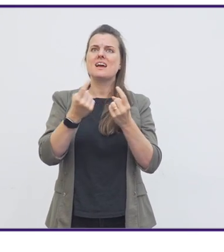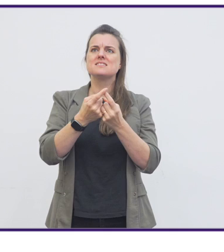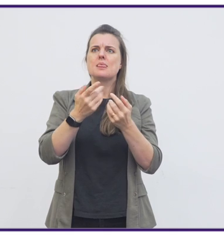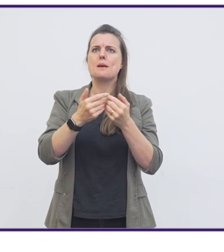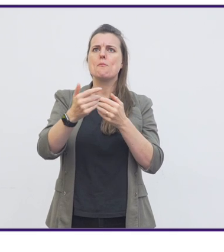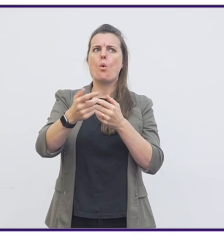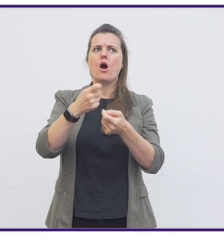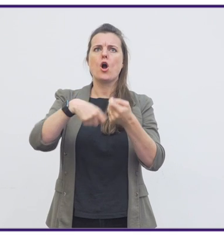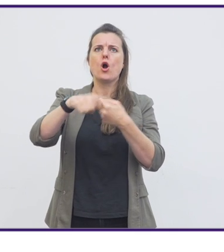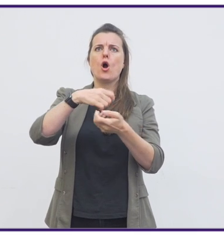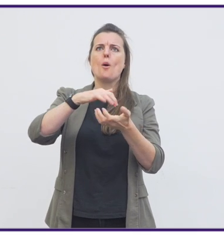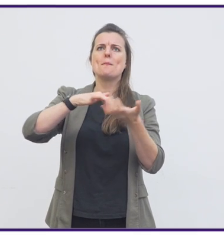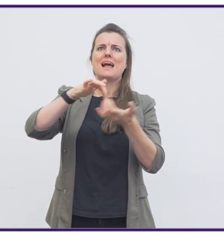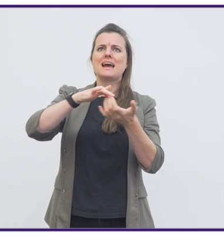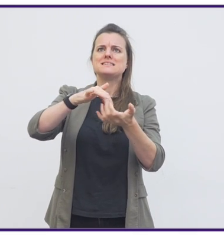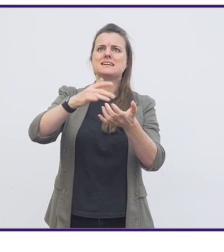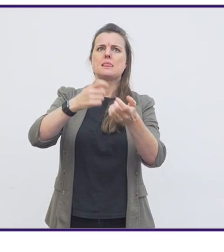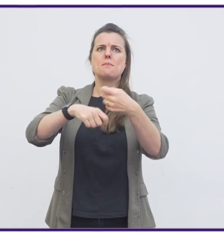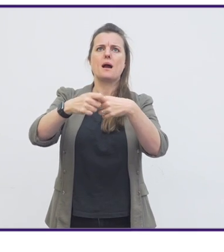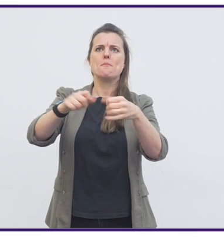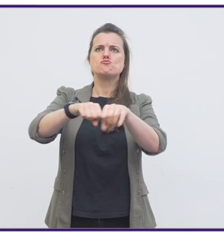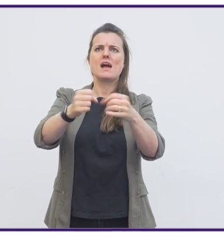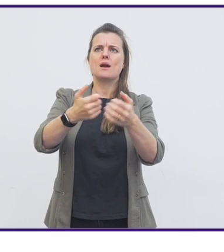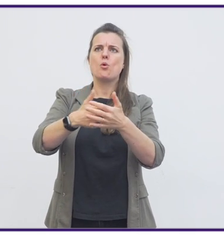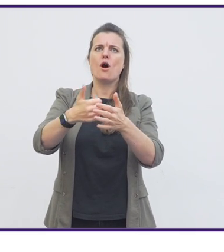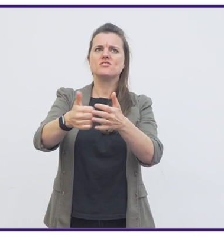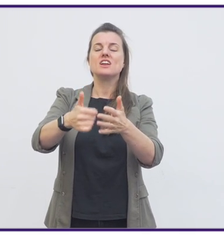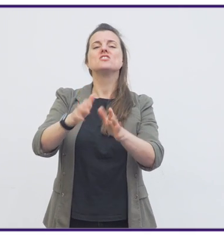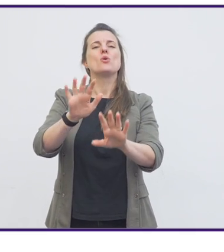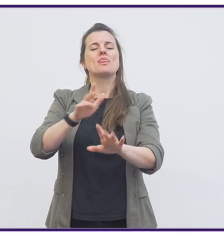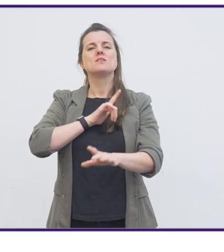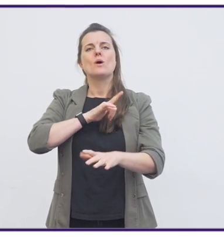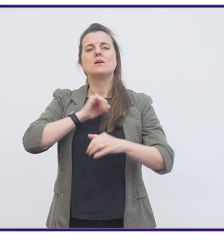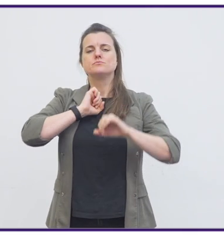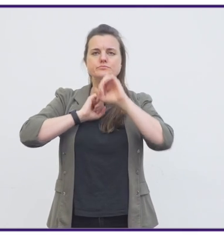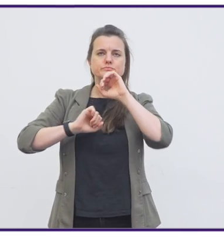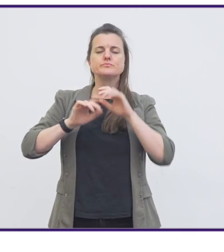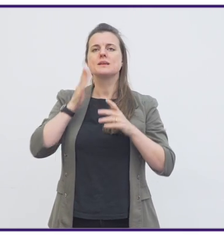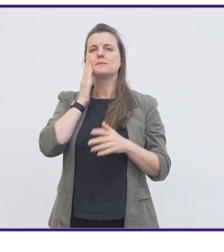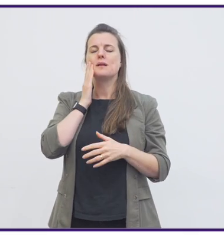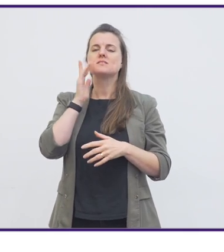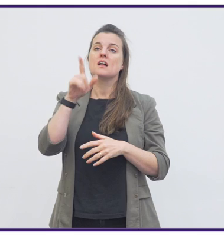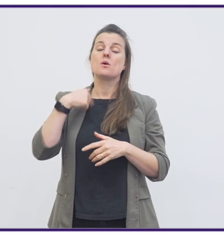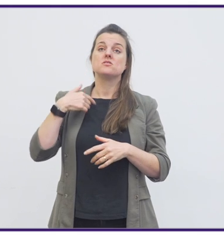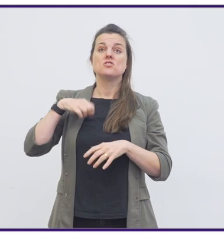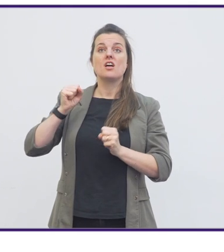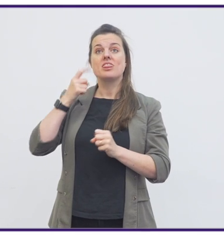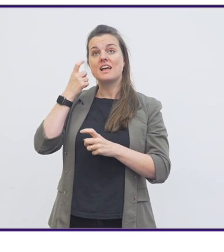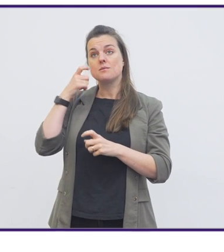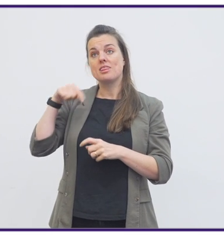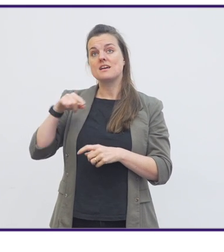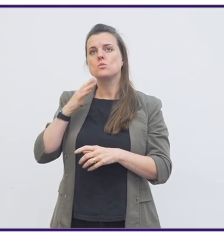That's why I'm passionate about simplicity. I first started thinking about simplicity whilst working alongside a 90 support team.